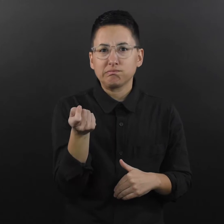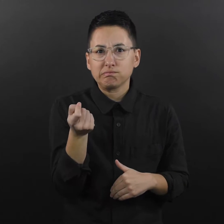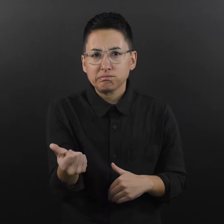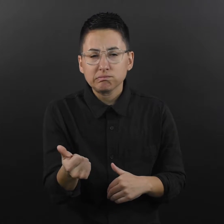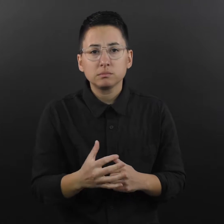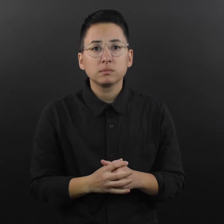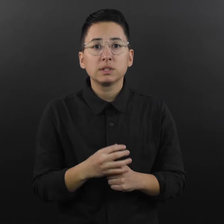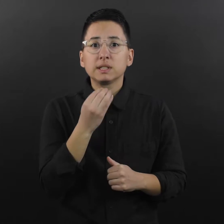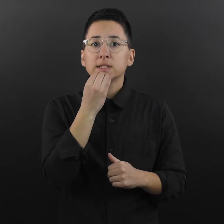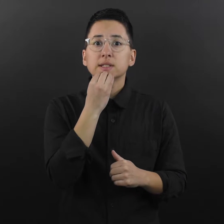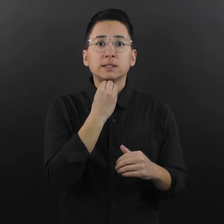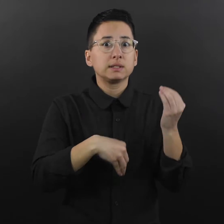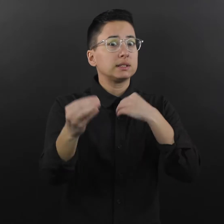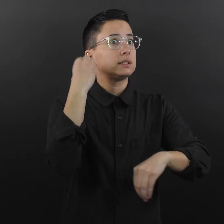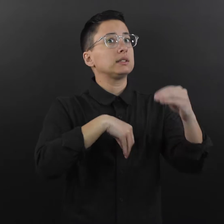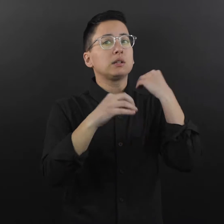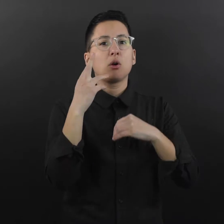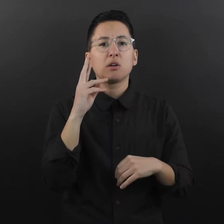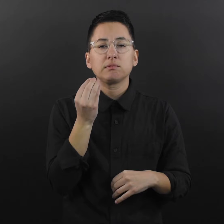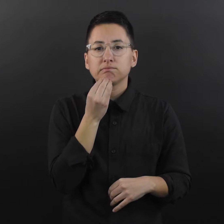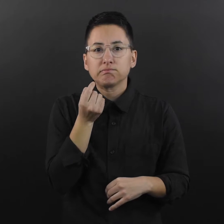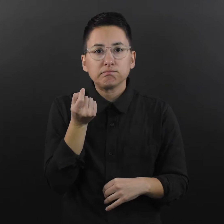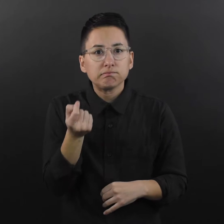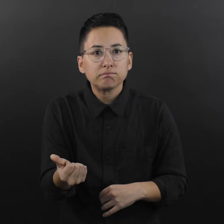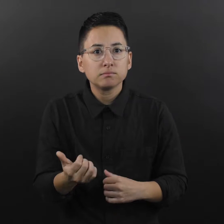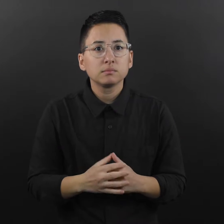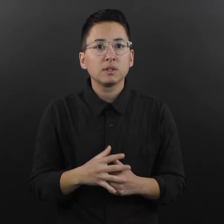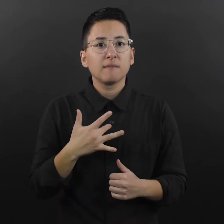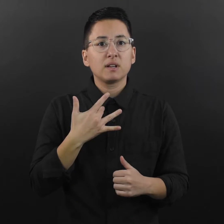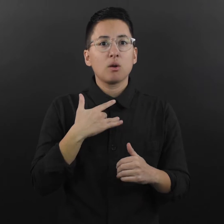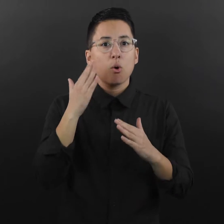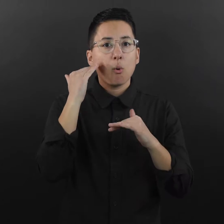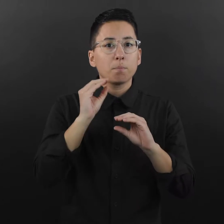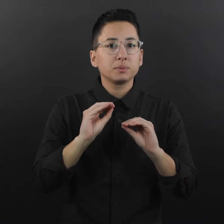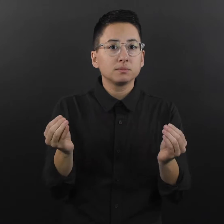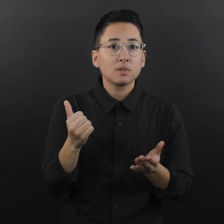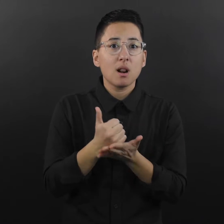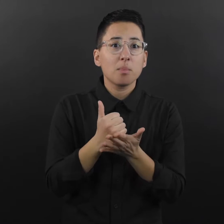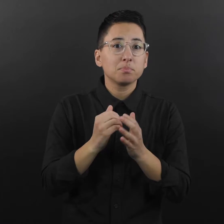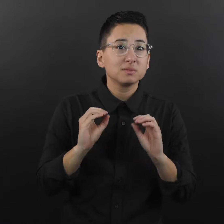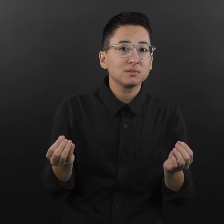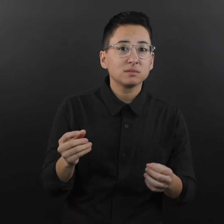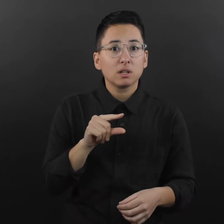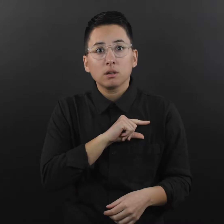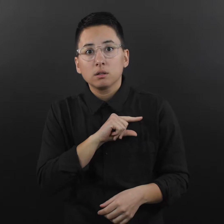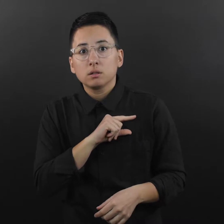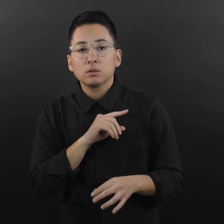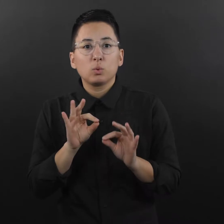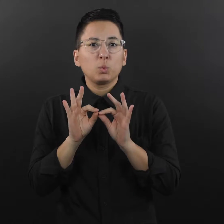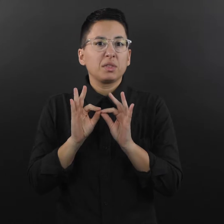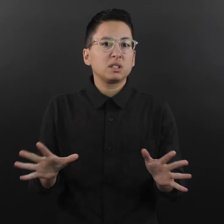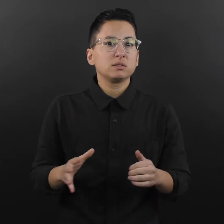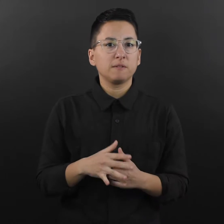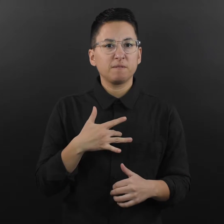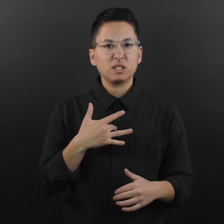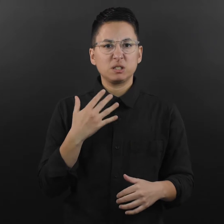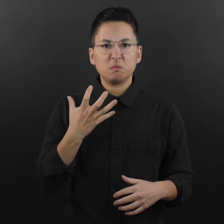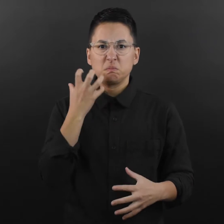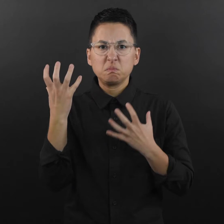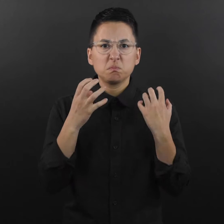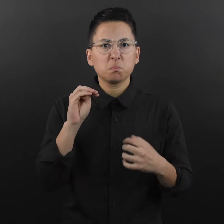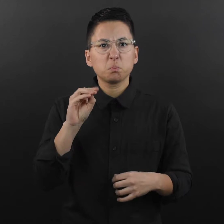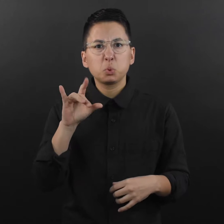• Eating too much or too little • Feeling hopeless, helpless, guilty, or worthless